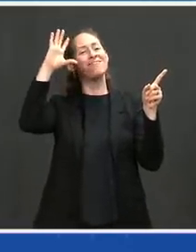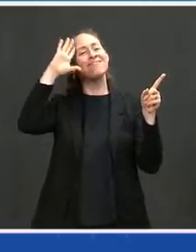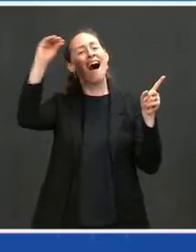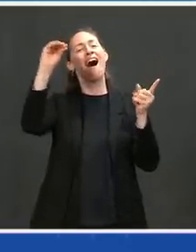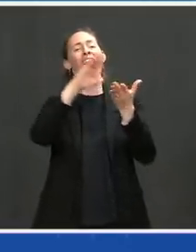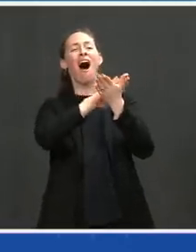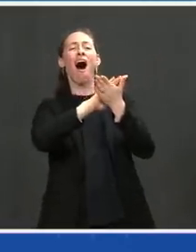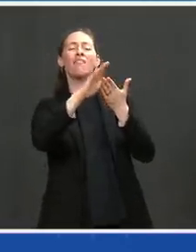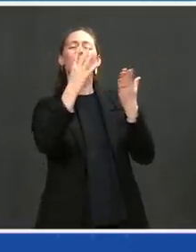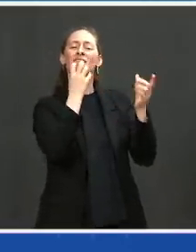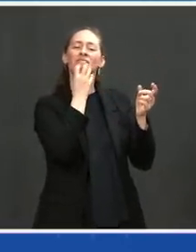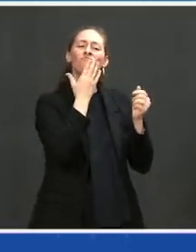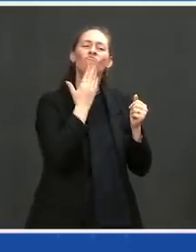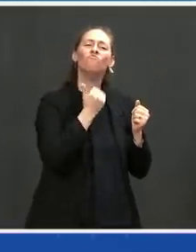because they know Biden is a good guy.